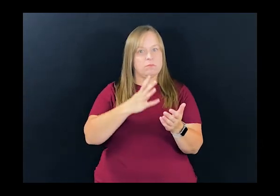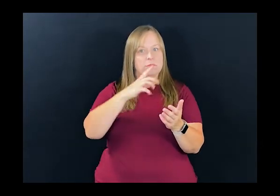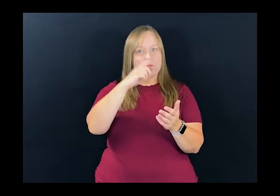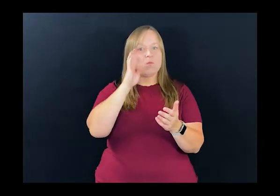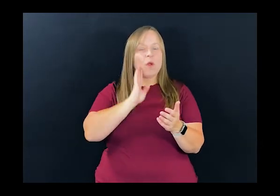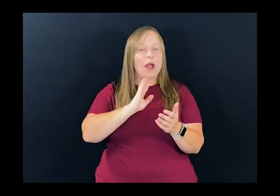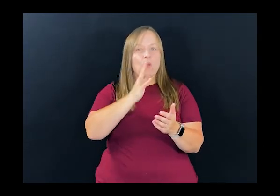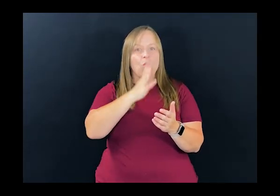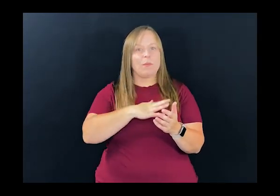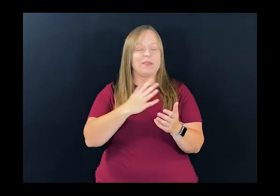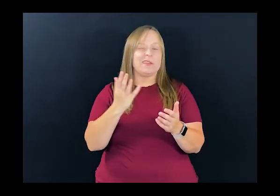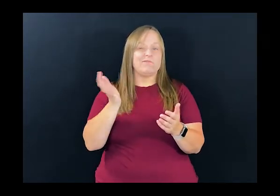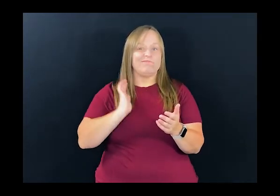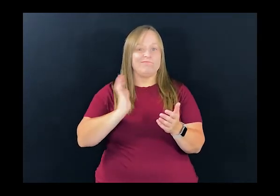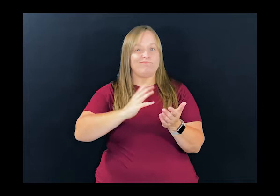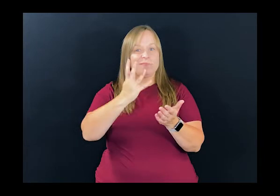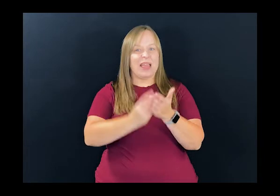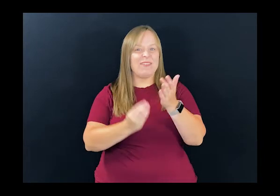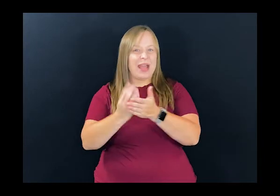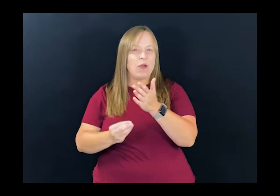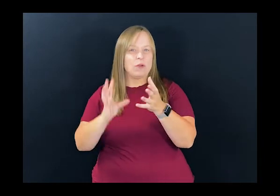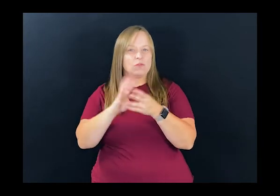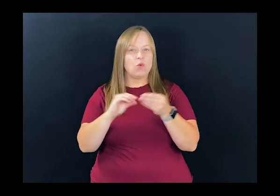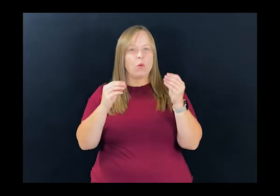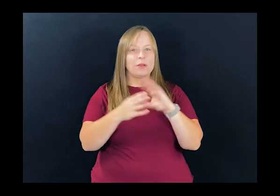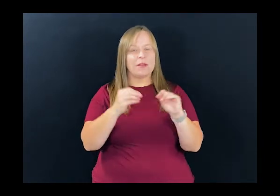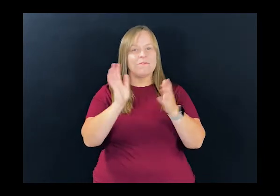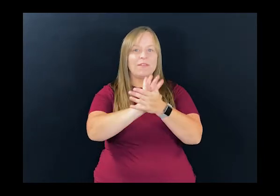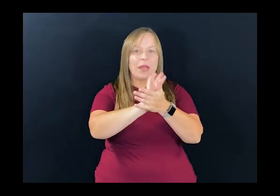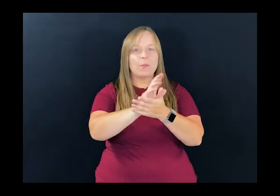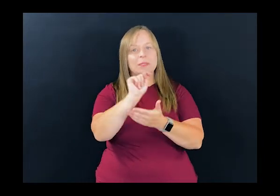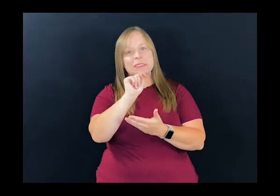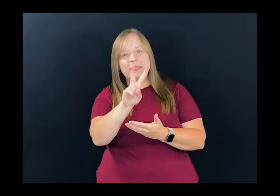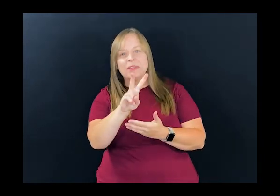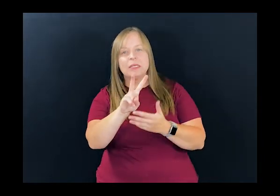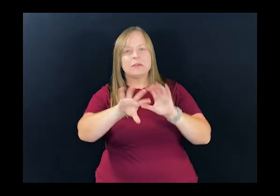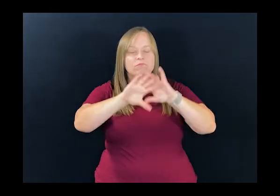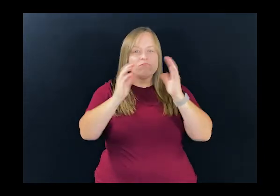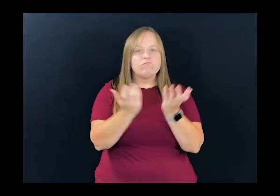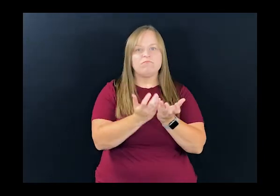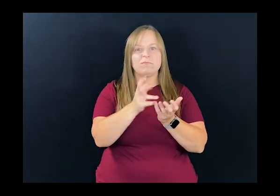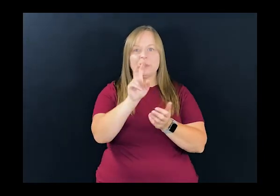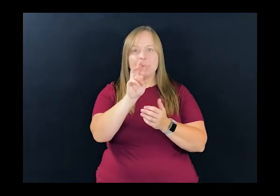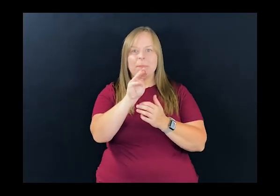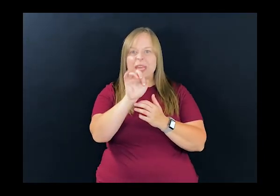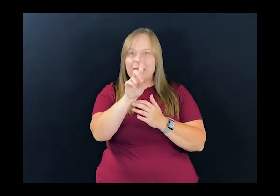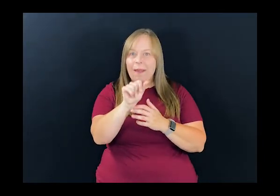who are often left out of storytelling, of film, of TV, you know, in mass media.